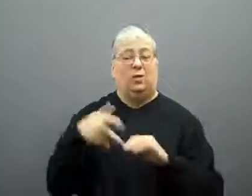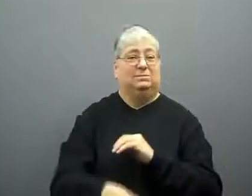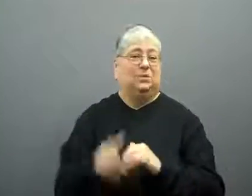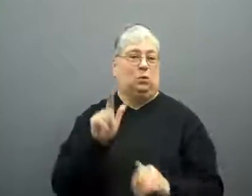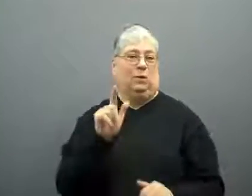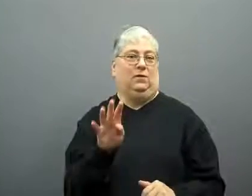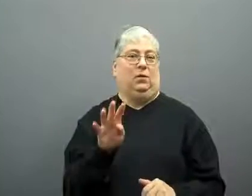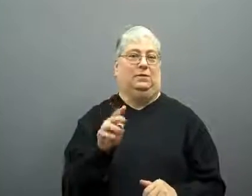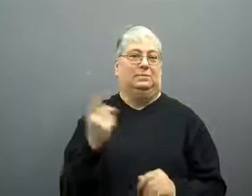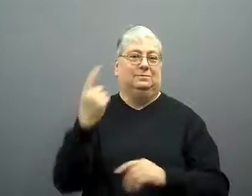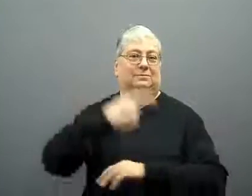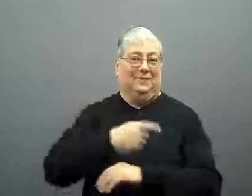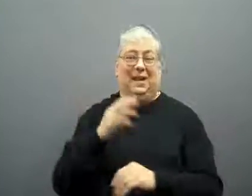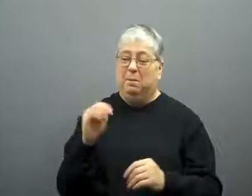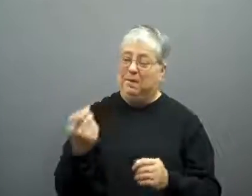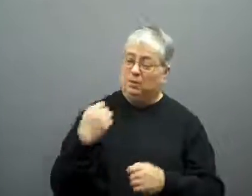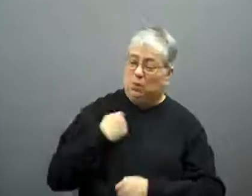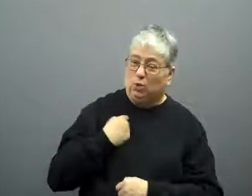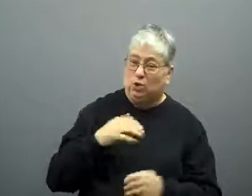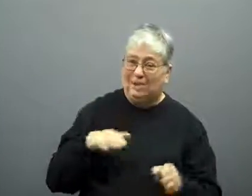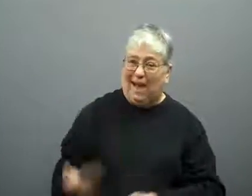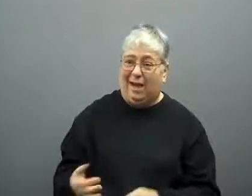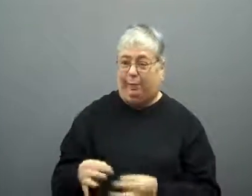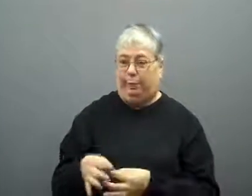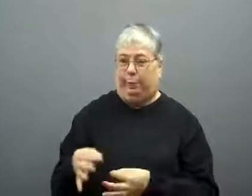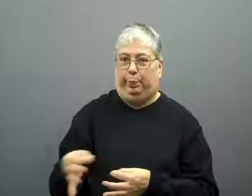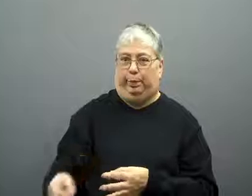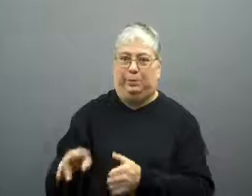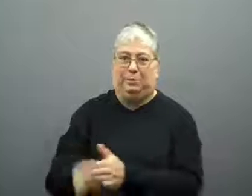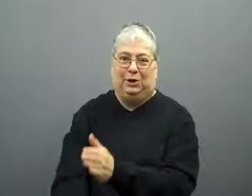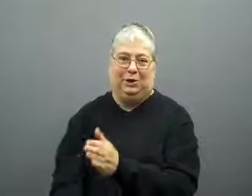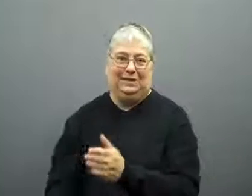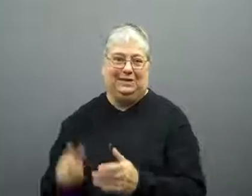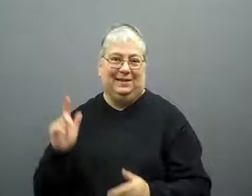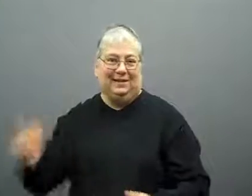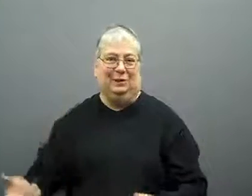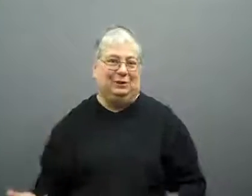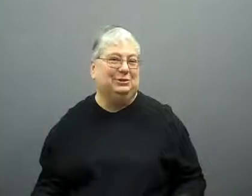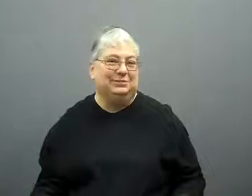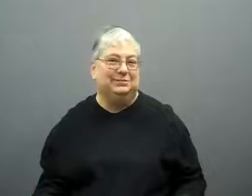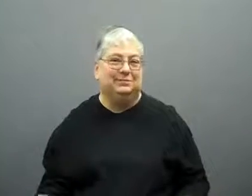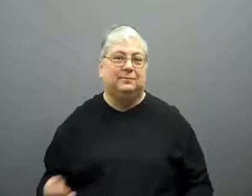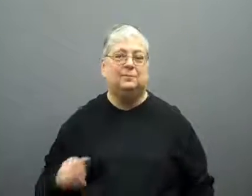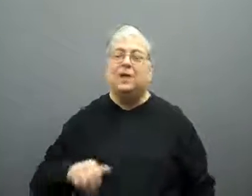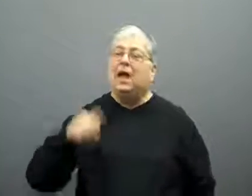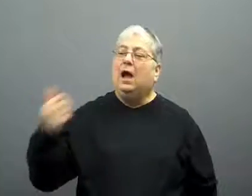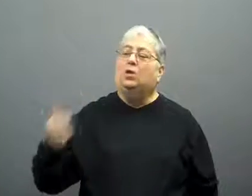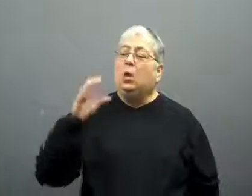it would be reduced to 24, so some soldiers would not be buried right away.